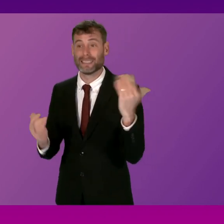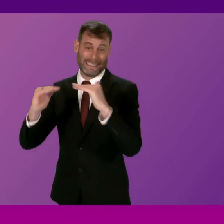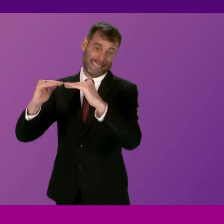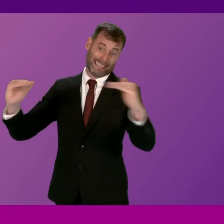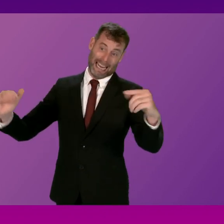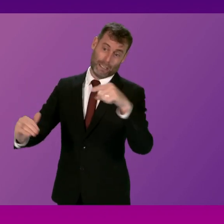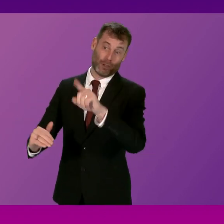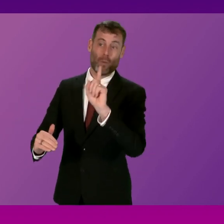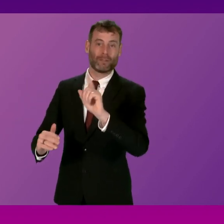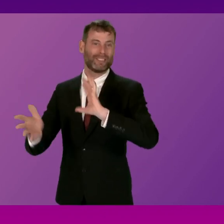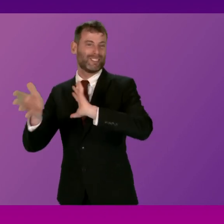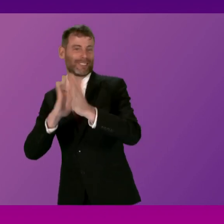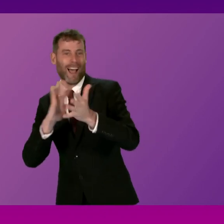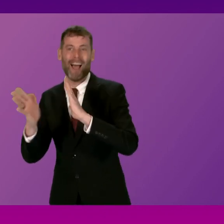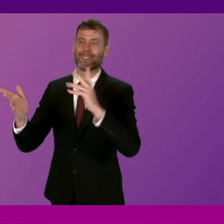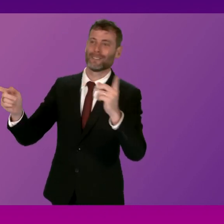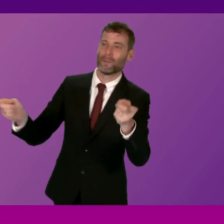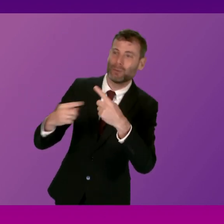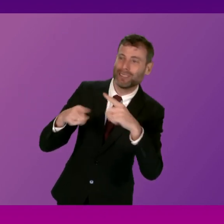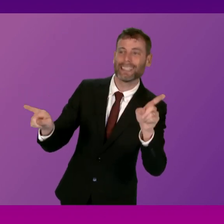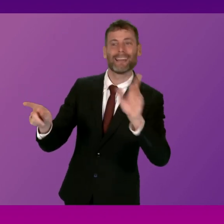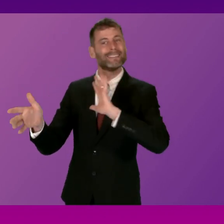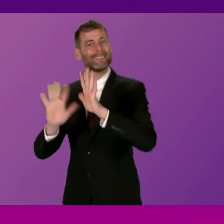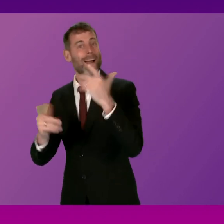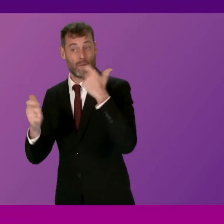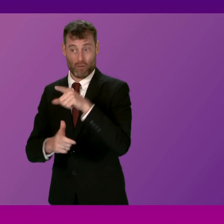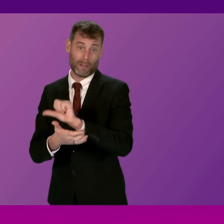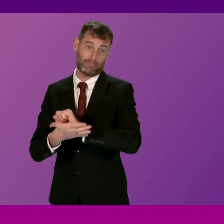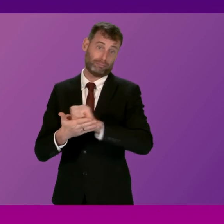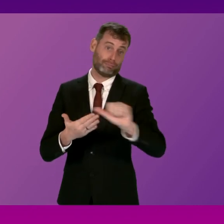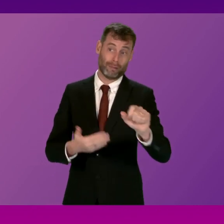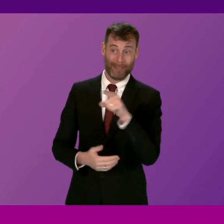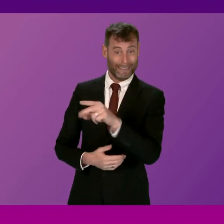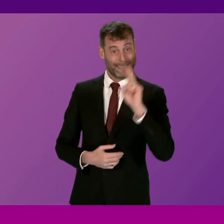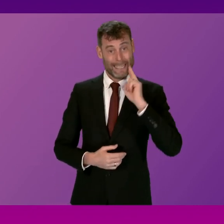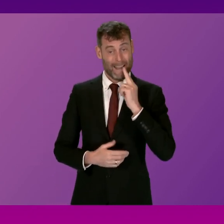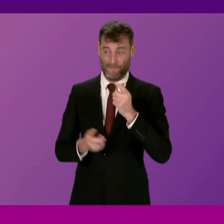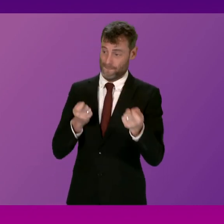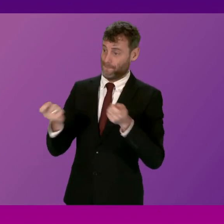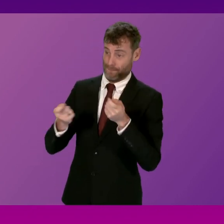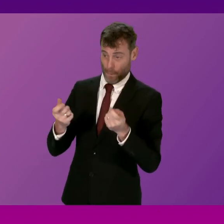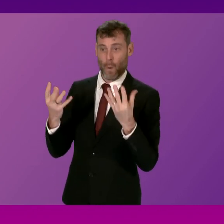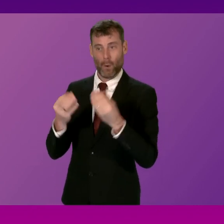shows and comedy shows were held and performed by deaf people and hearing people alike.